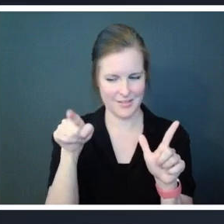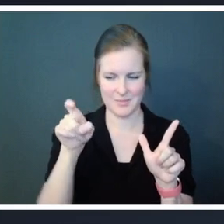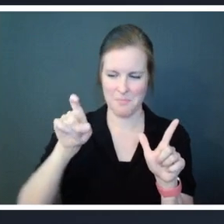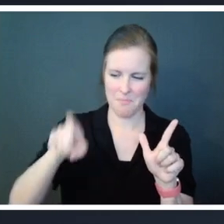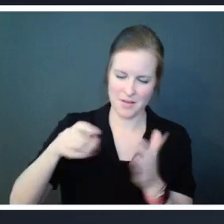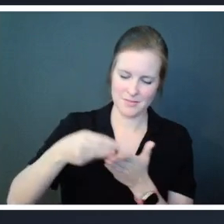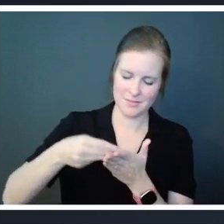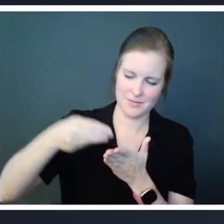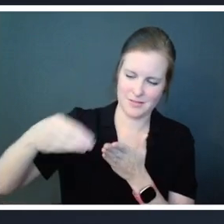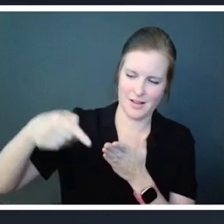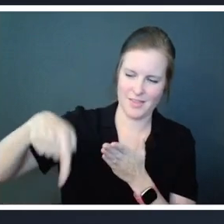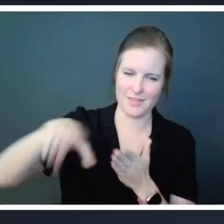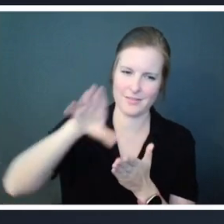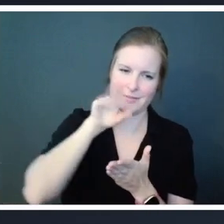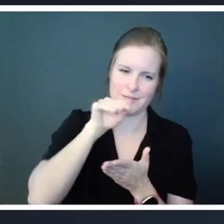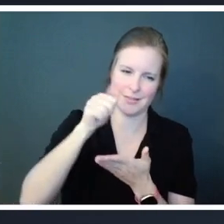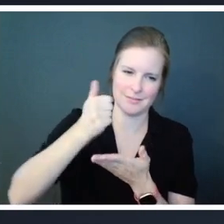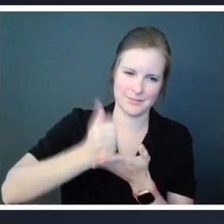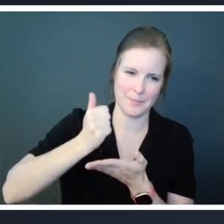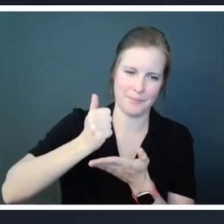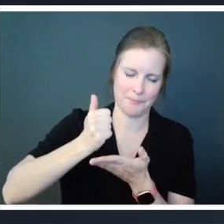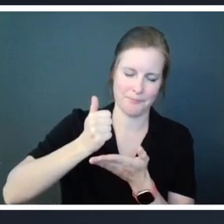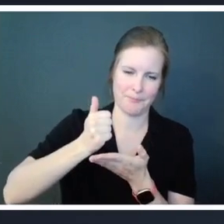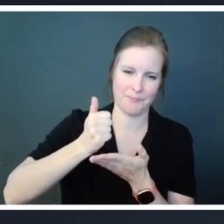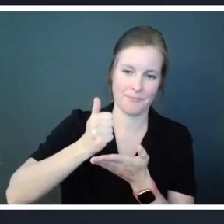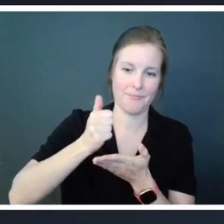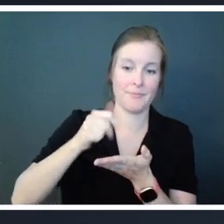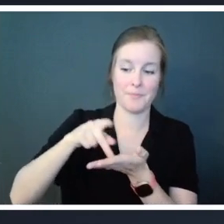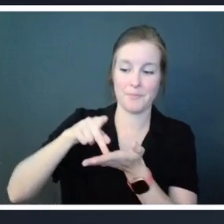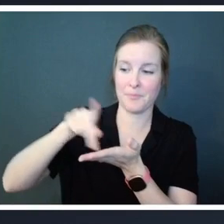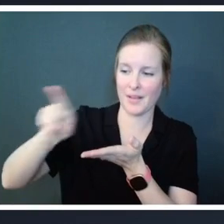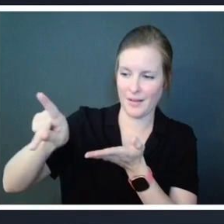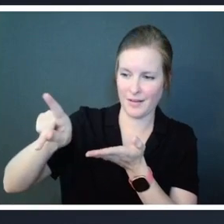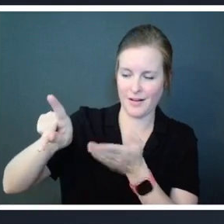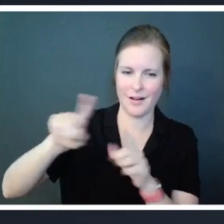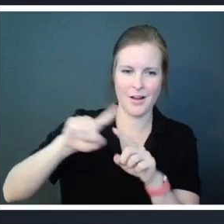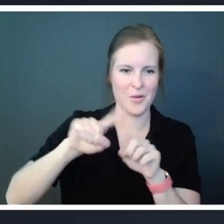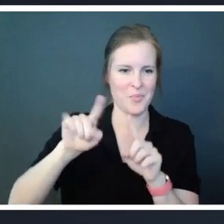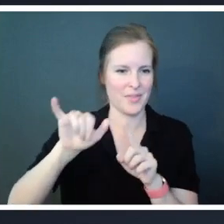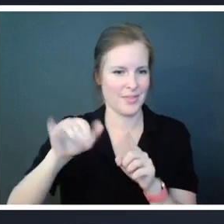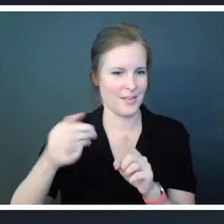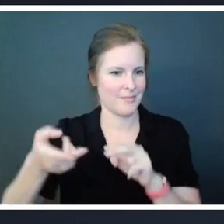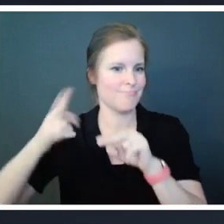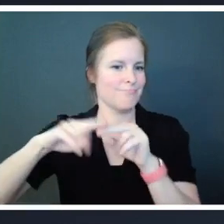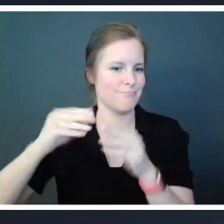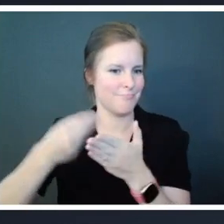purchase of that stamp goes back to wetlands and waterfowl conservation in the United States.